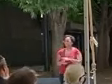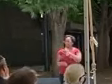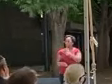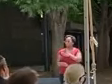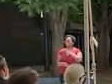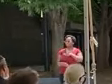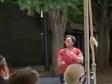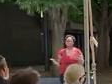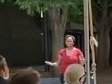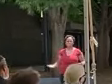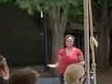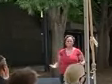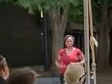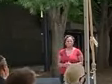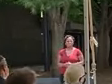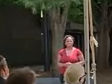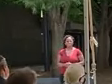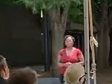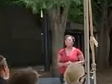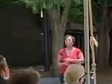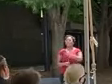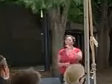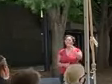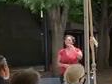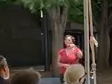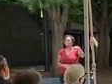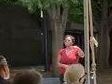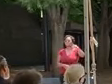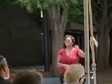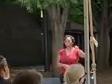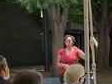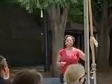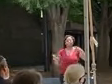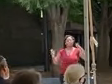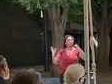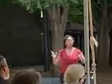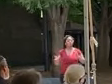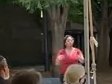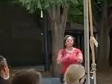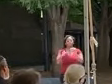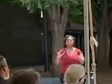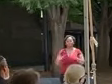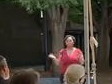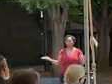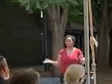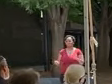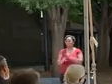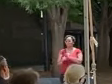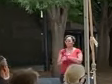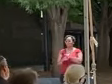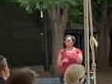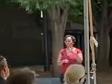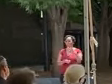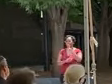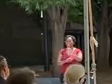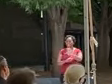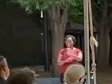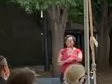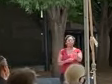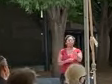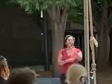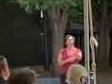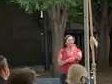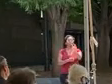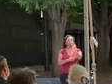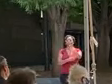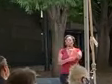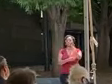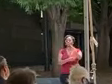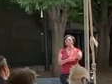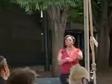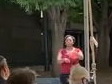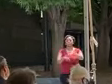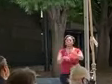On behalf of the National Park Service, the director and the employees here in Washington, and that the other 422 national parks across this country,